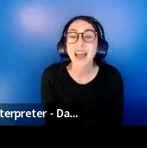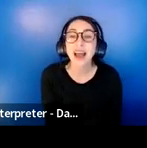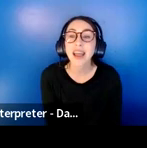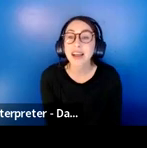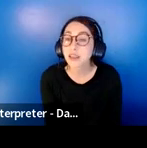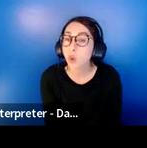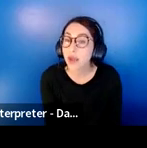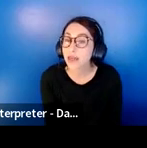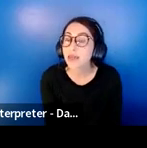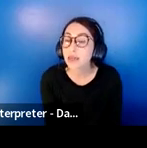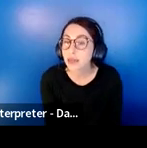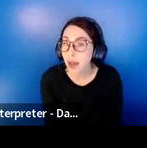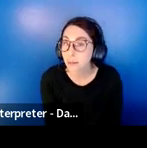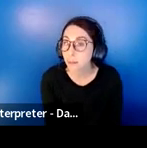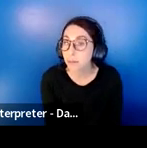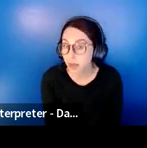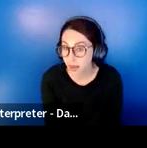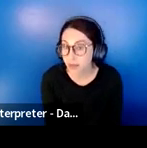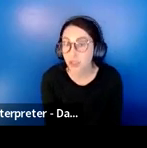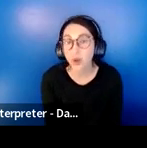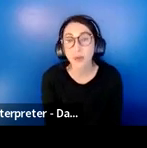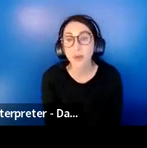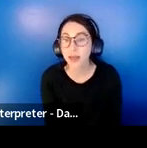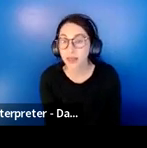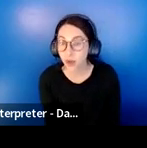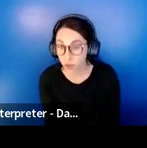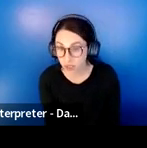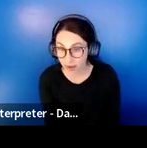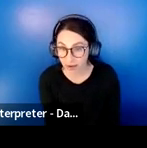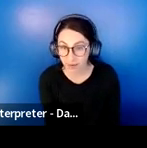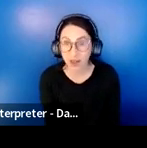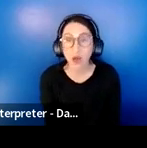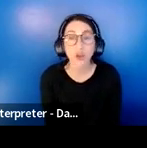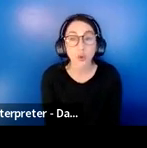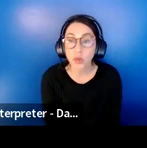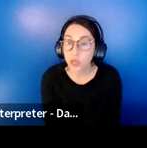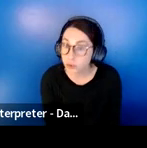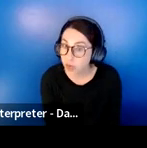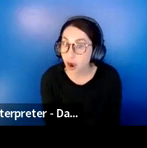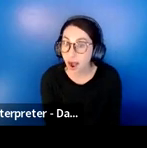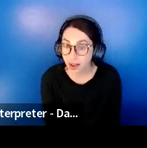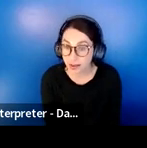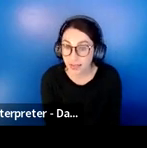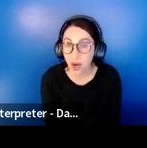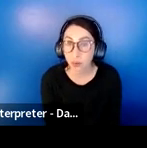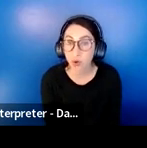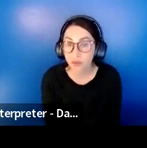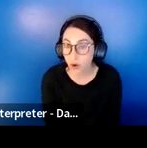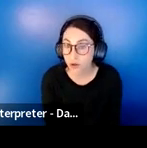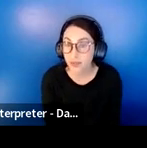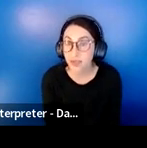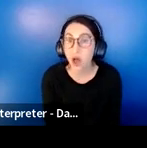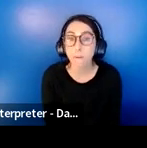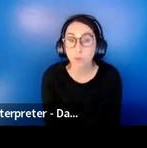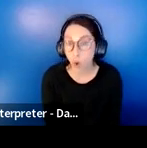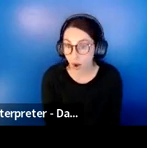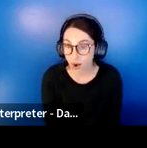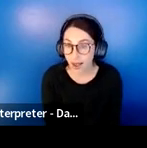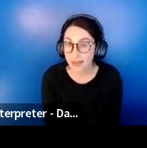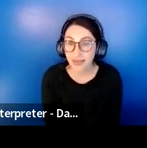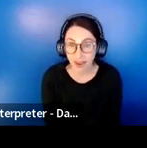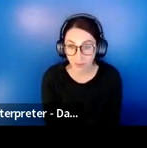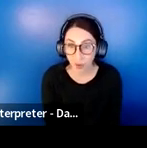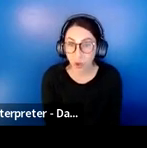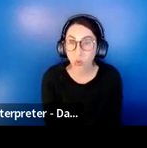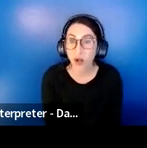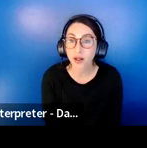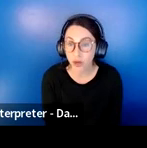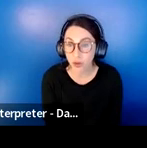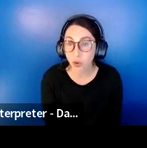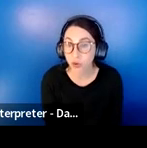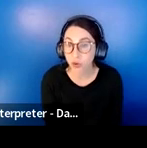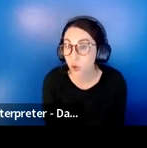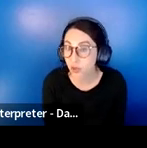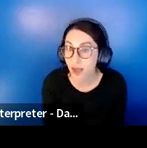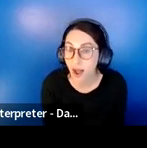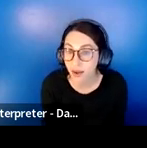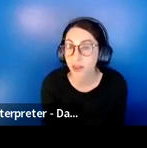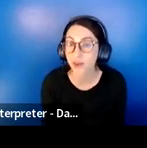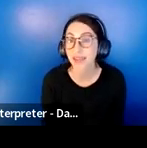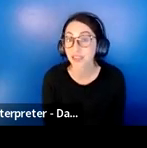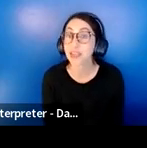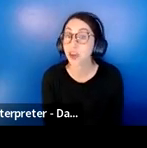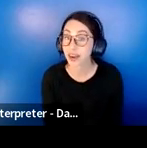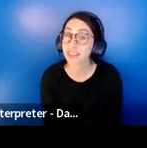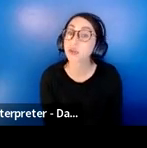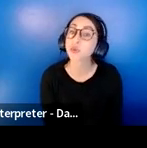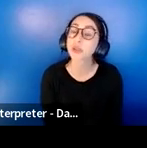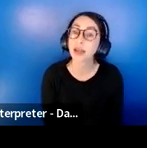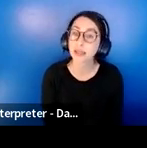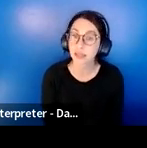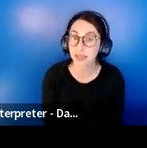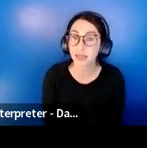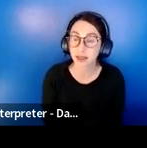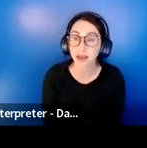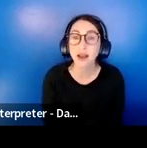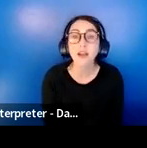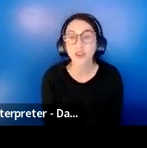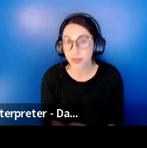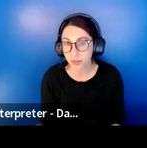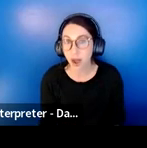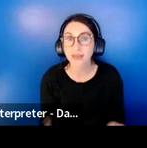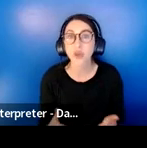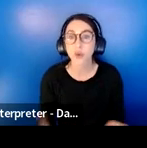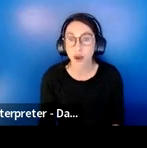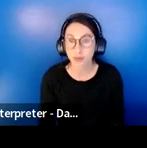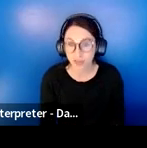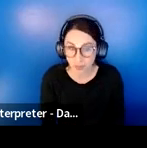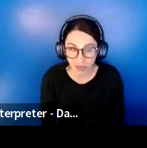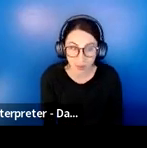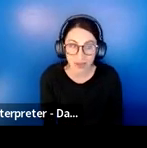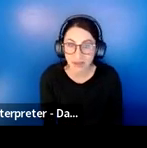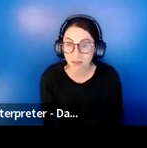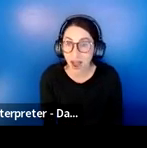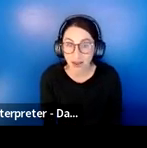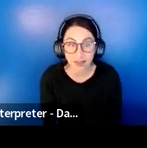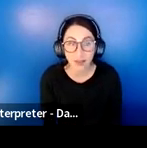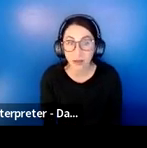ASL Interpreter - Danielle: and I asked them why they think that may be so I'm able to get their perspective. You know, we use our eyes and our peripherals more as Deaf people, while hearing people rely solely on their sense of hearing. And so it's really nice to see students' minds open up to these possibilities and facts.